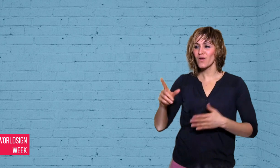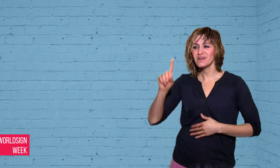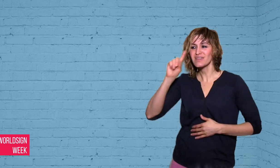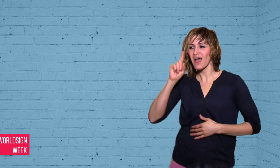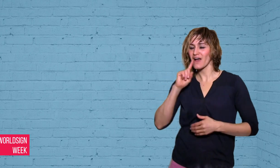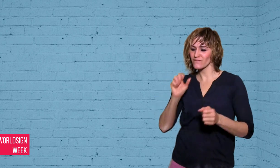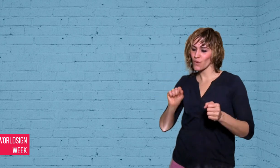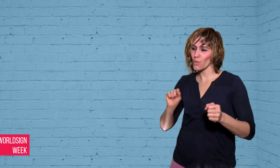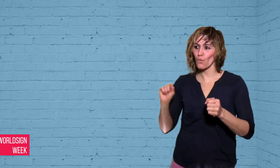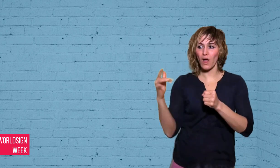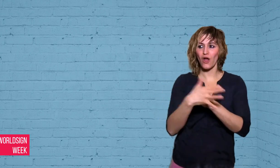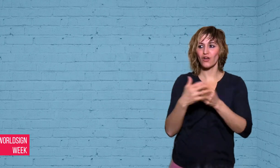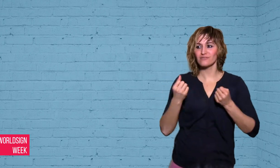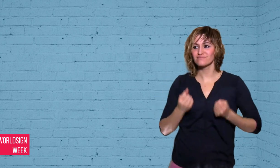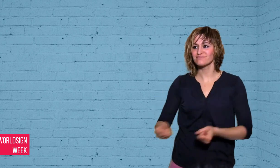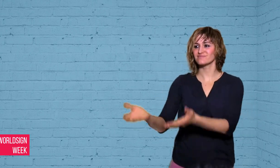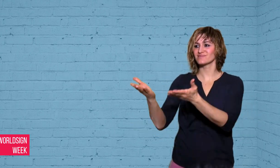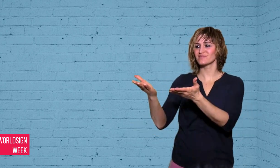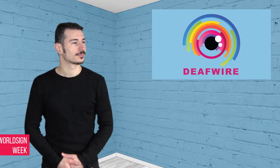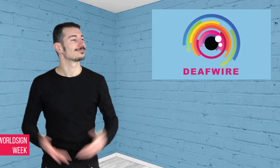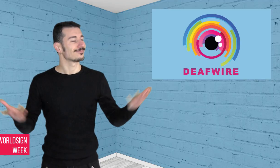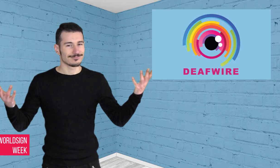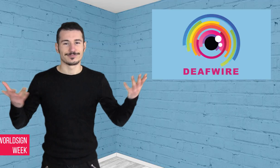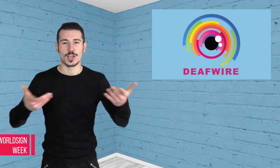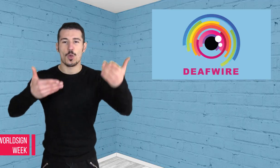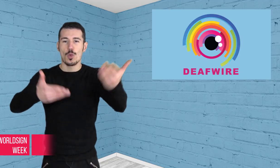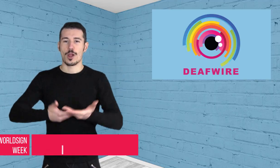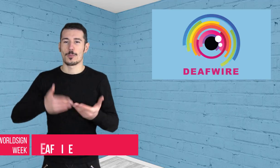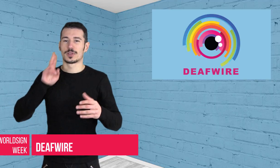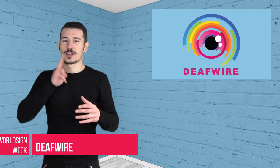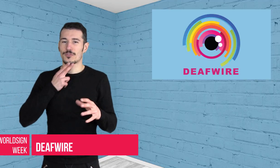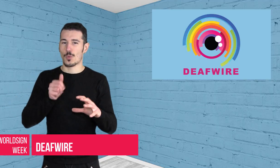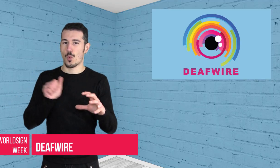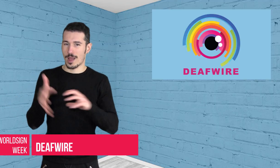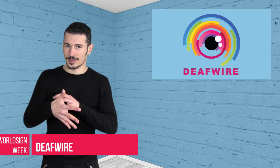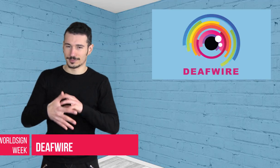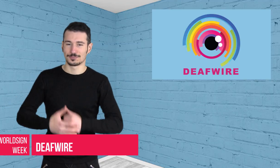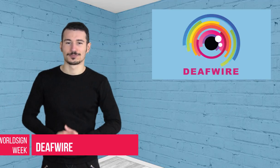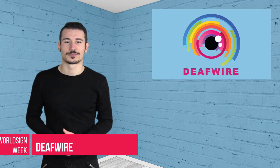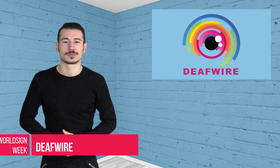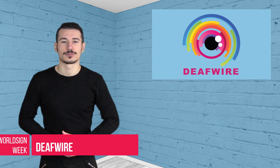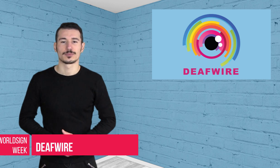DeafWire! Alessio: Ah Welcome to DeafWire,